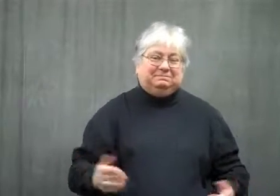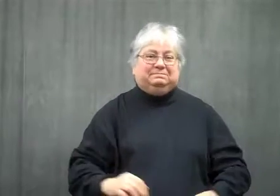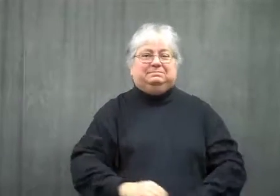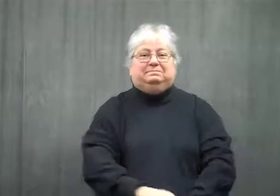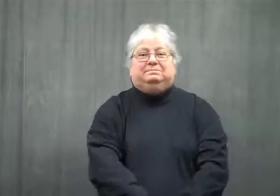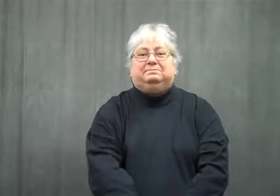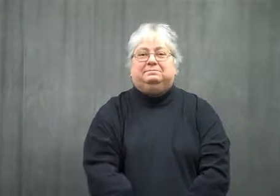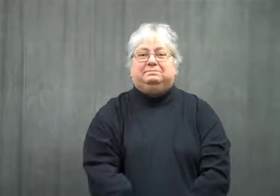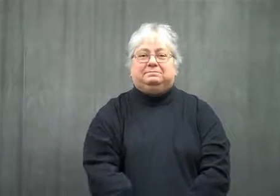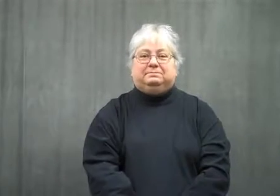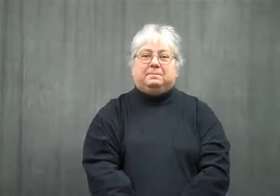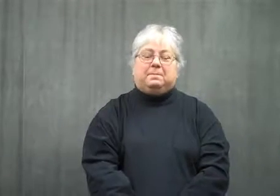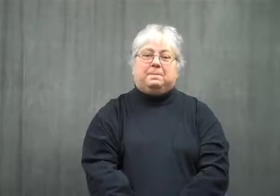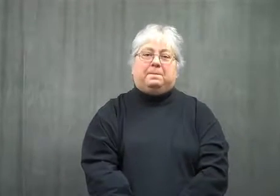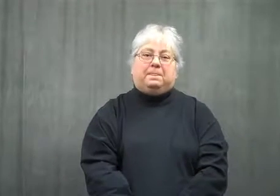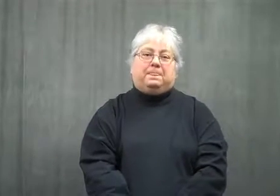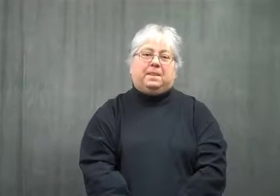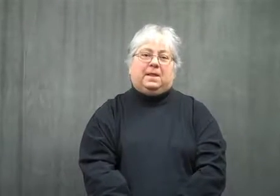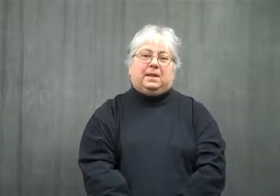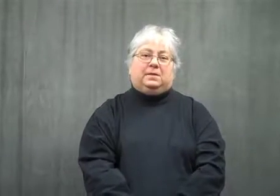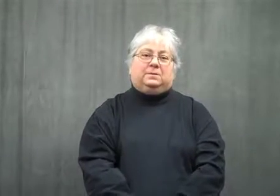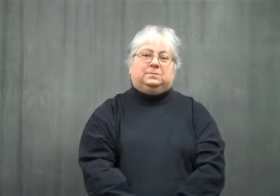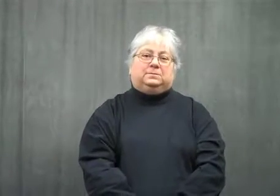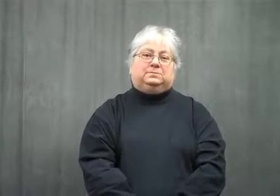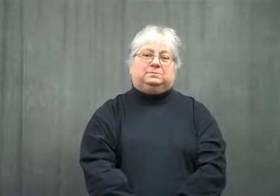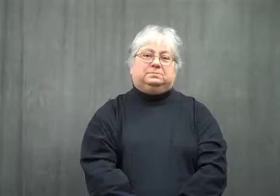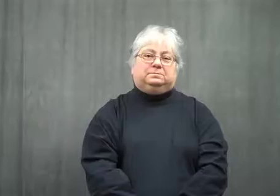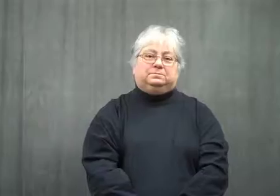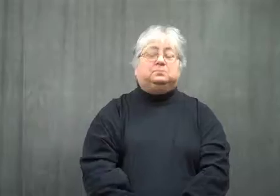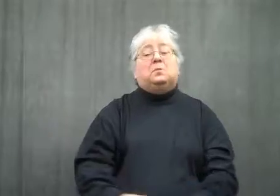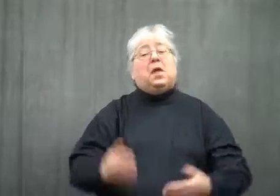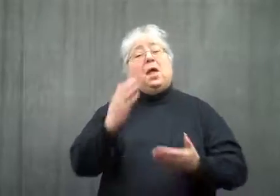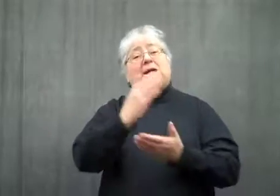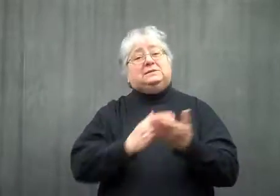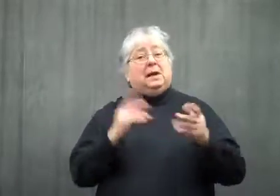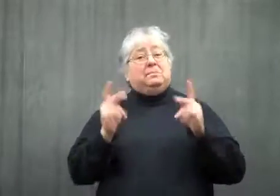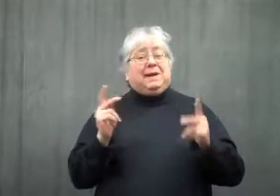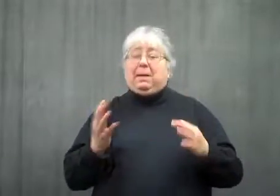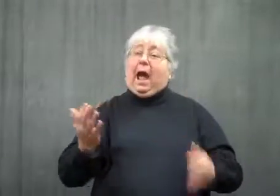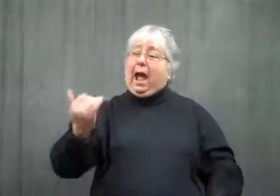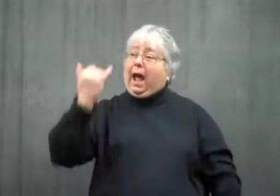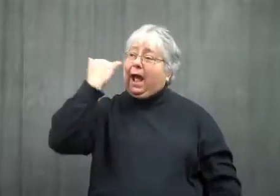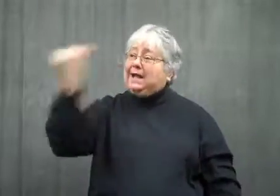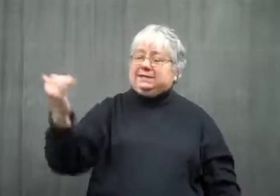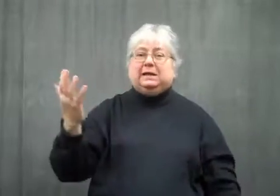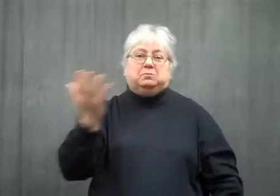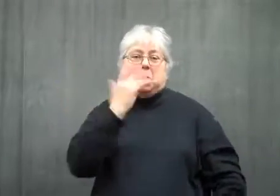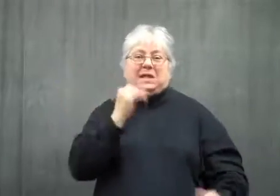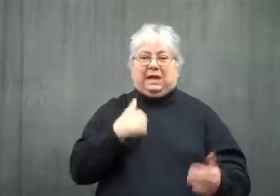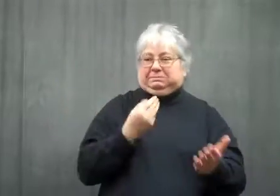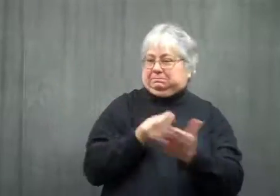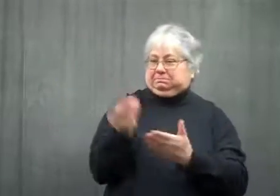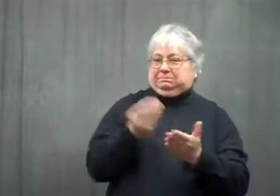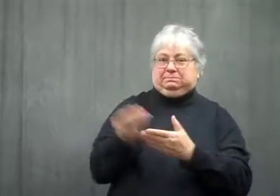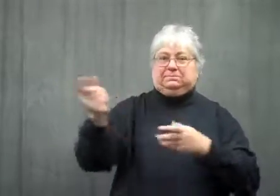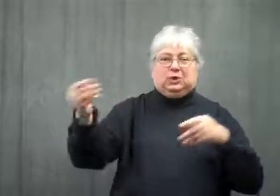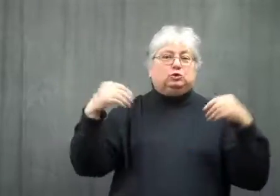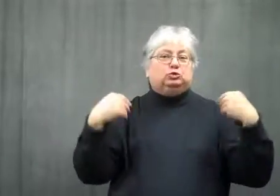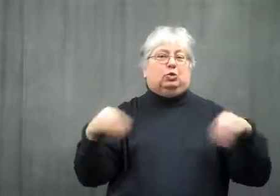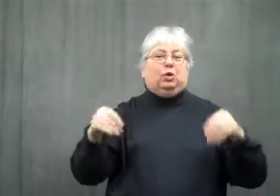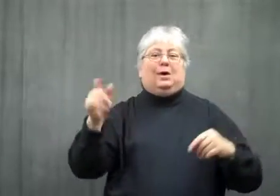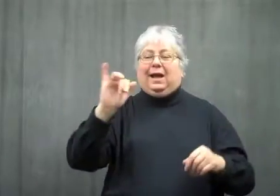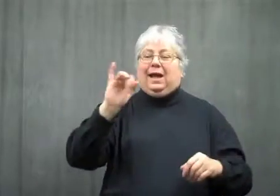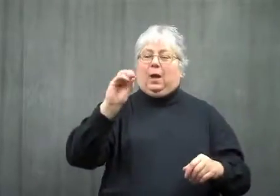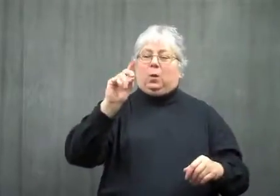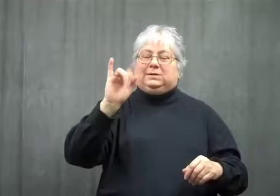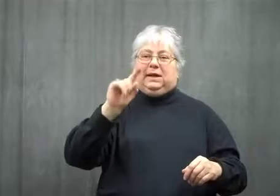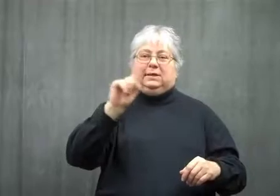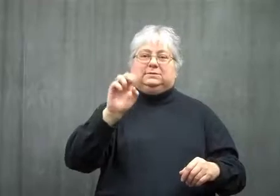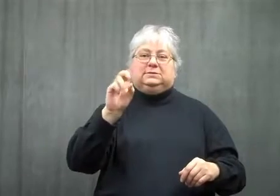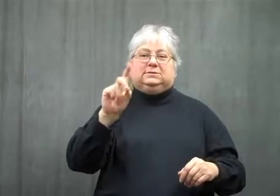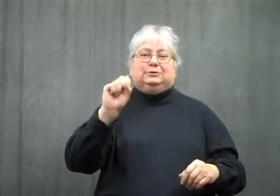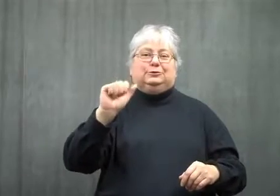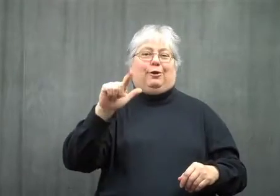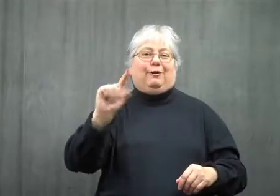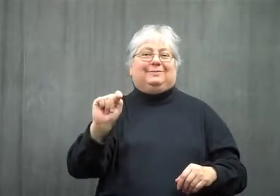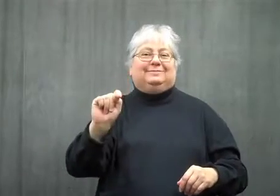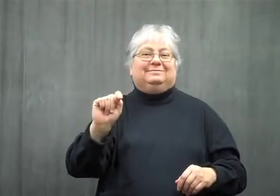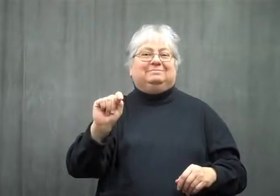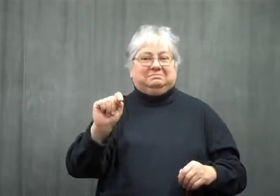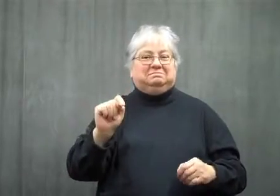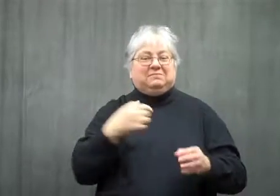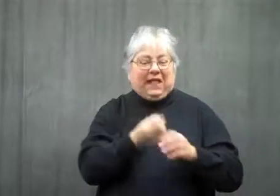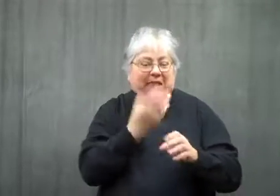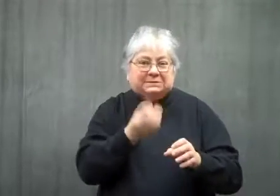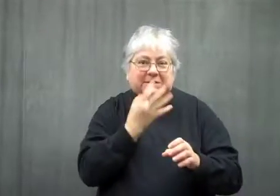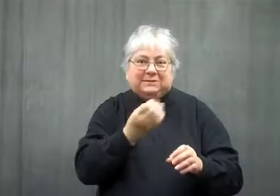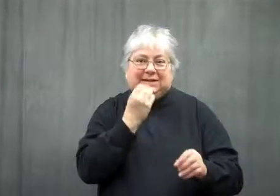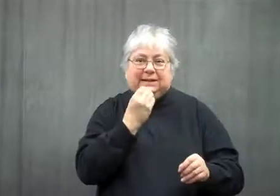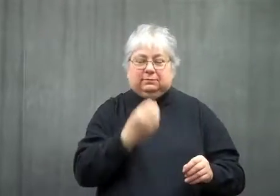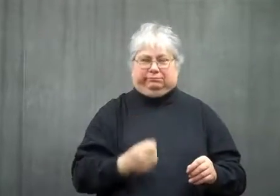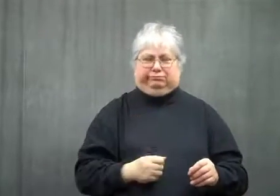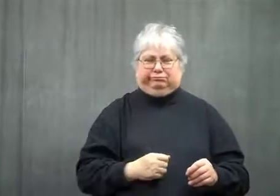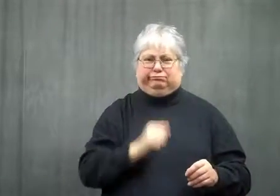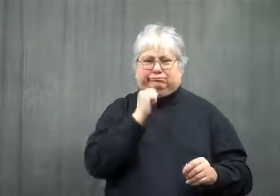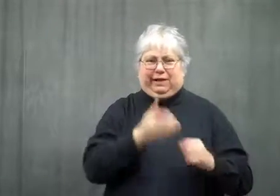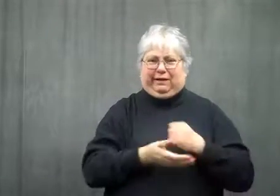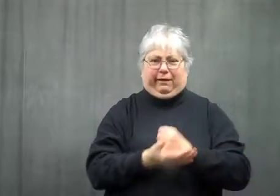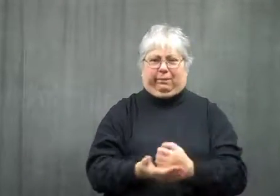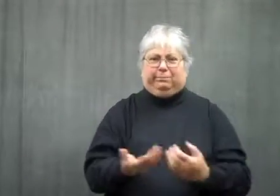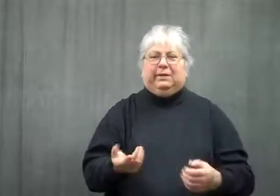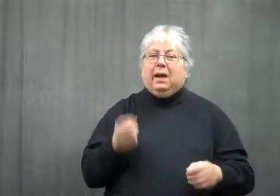Some people have bought iodized table salt to eat instead. That doesn't work.